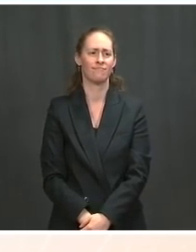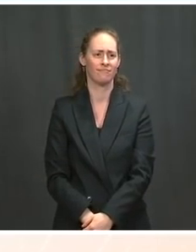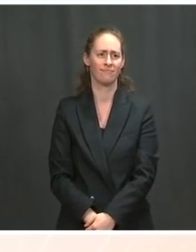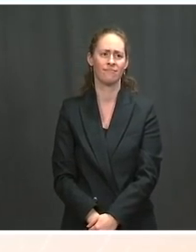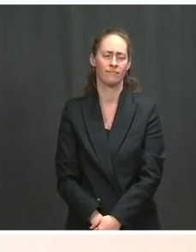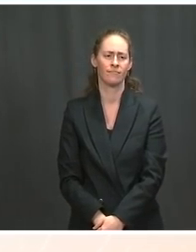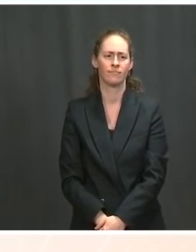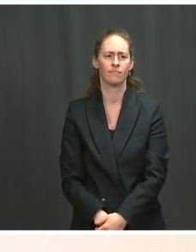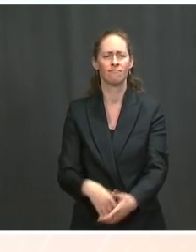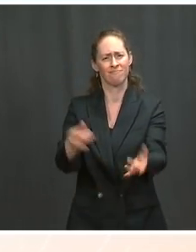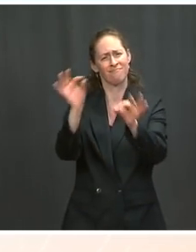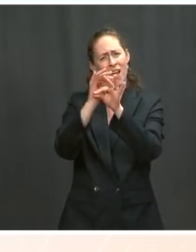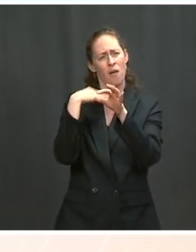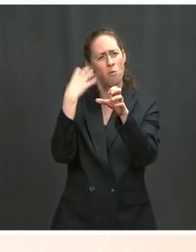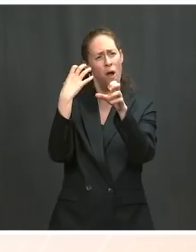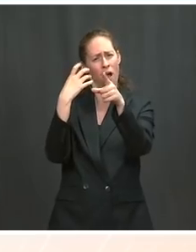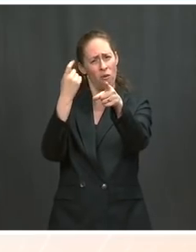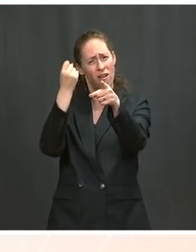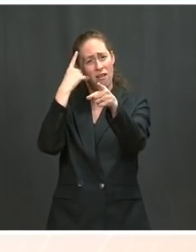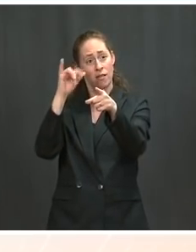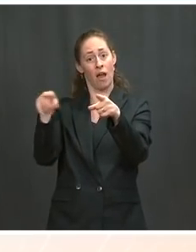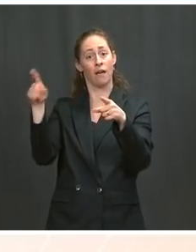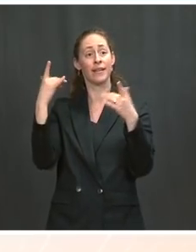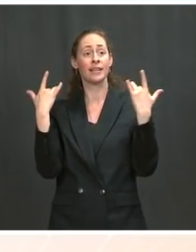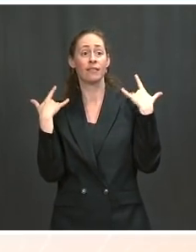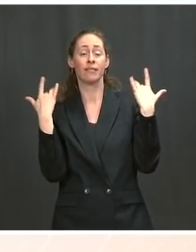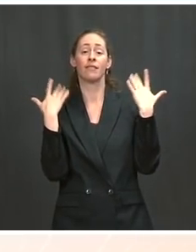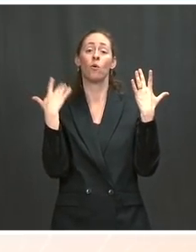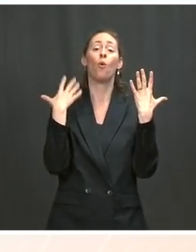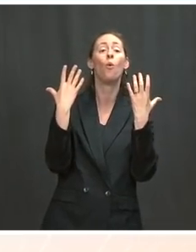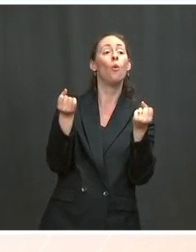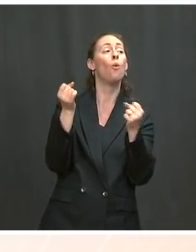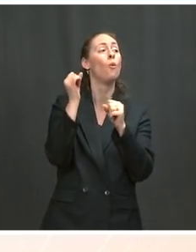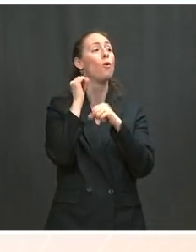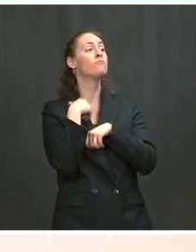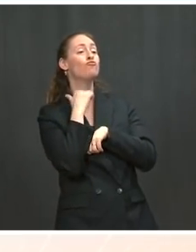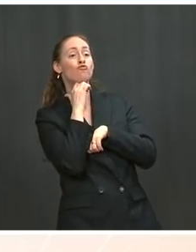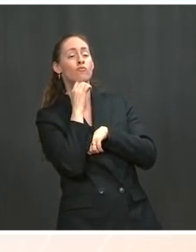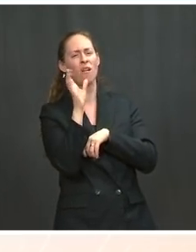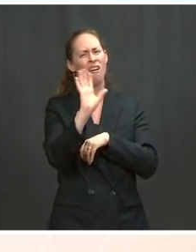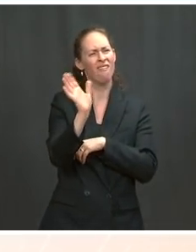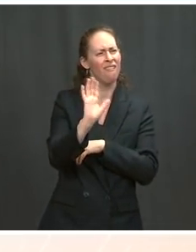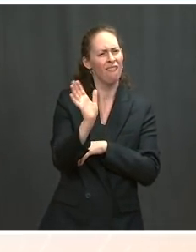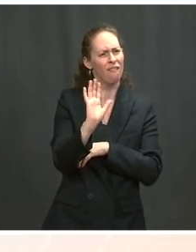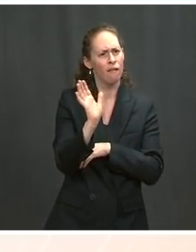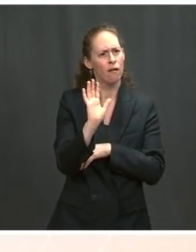it's not as if work halts just because you haven't have a nominated and confirmed ambassador. That's important.